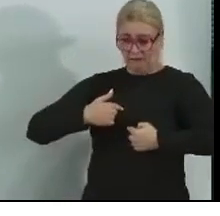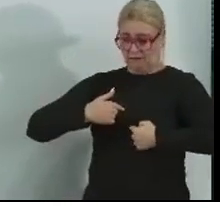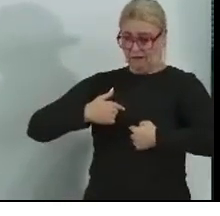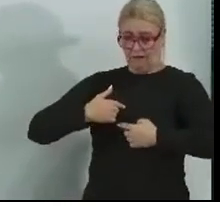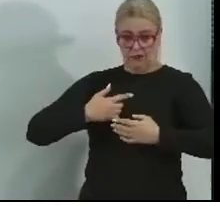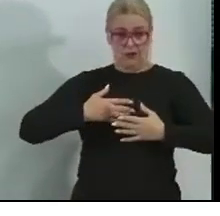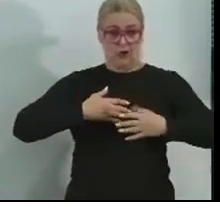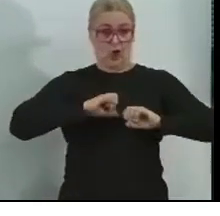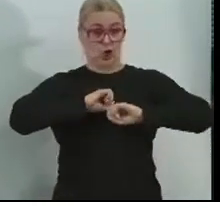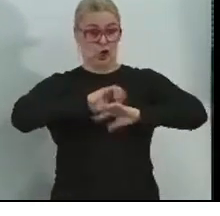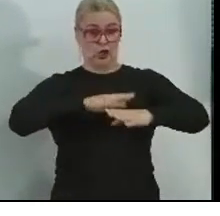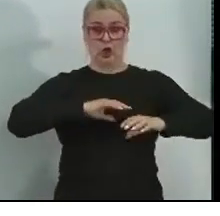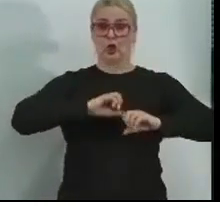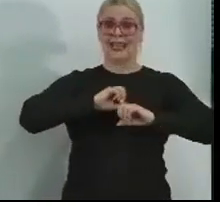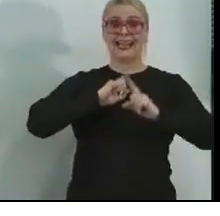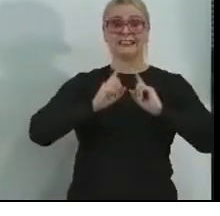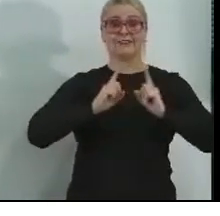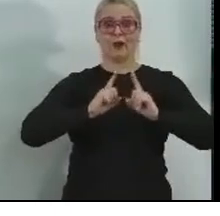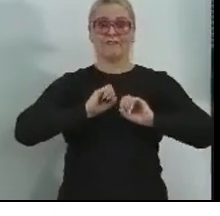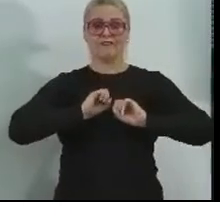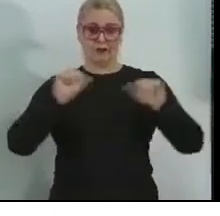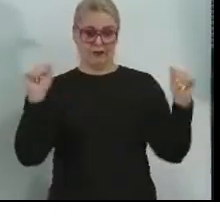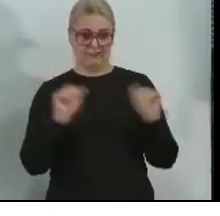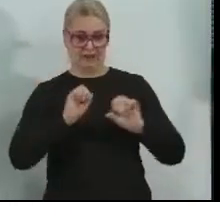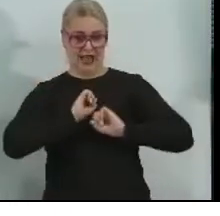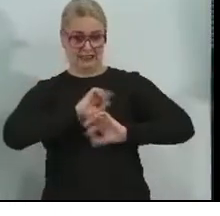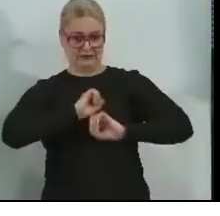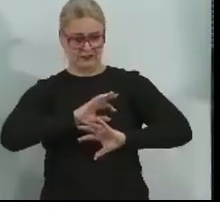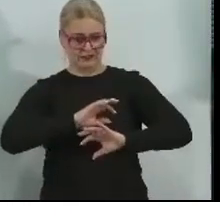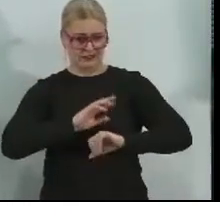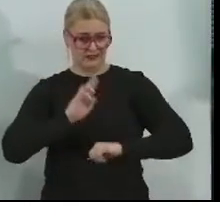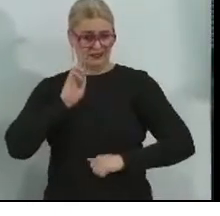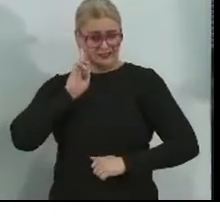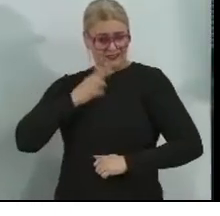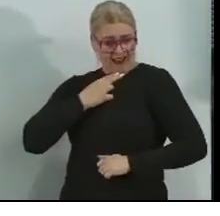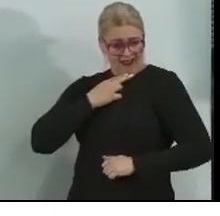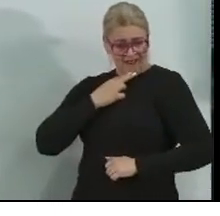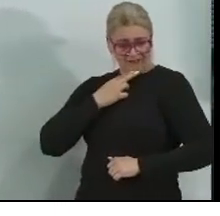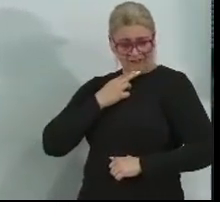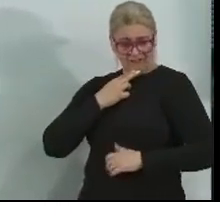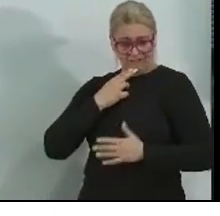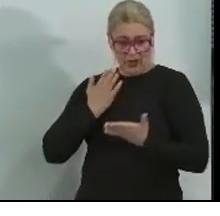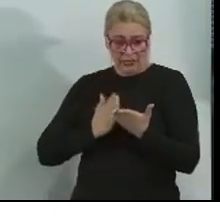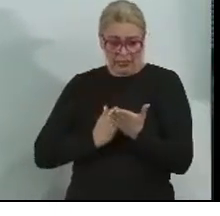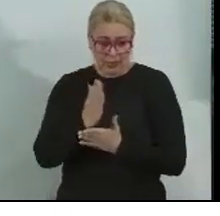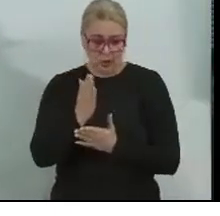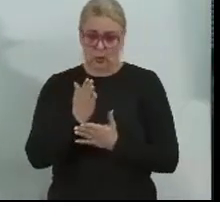wearing earpieces, that's just impossible. But I was determined I'll try and make it work.